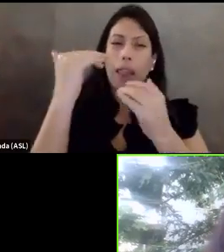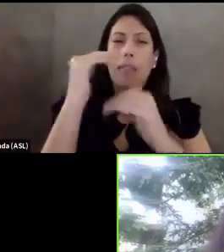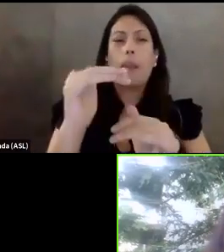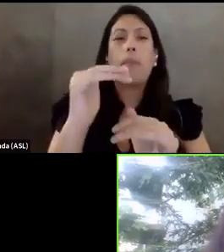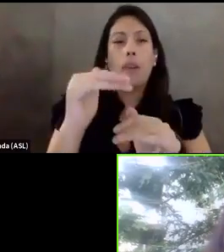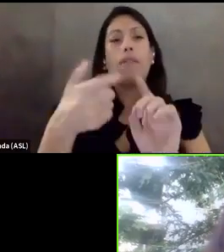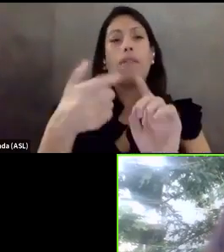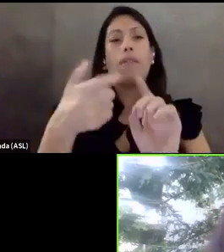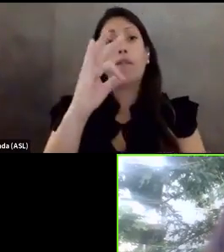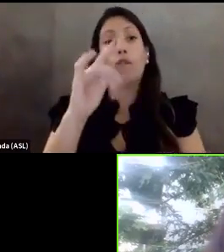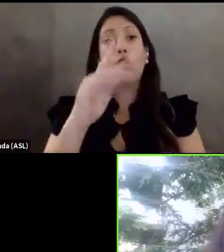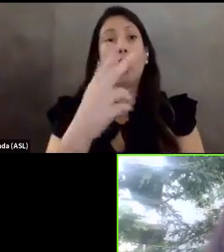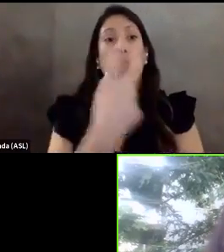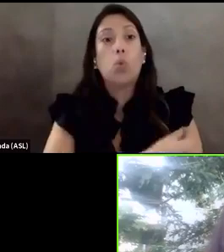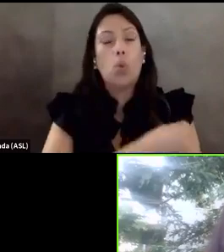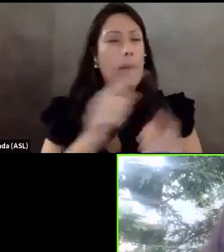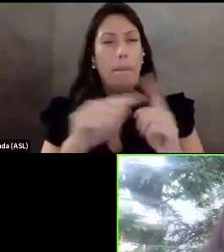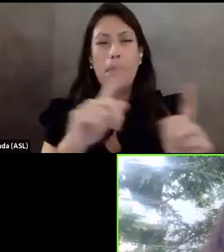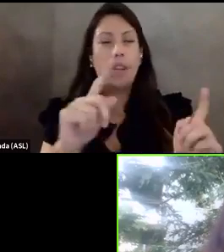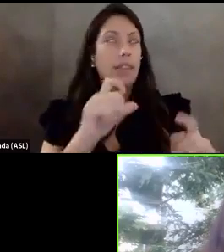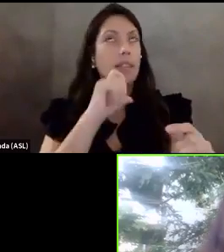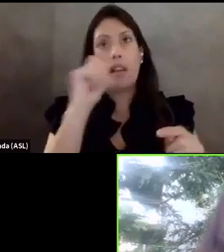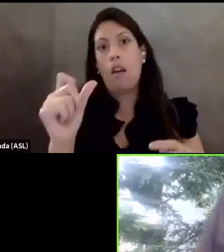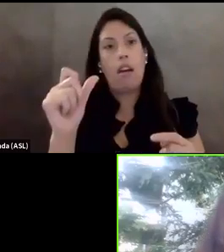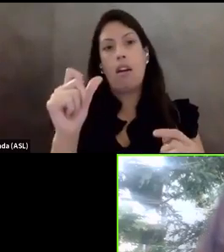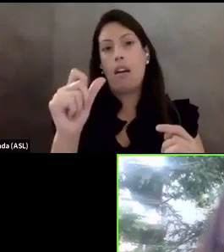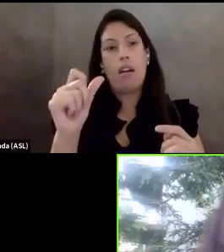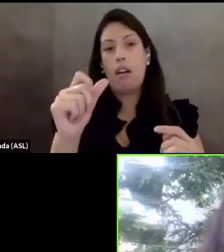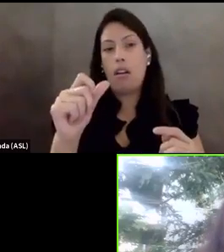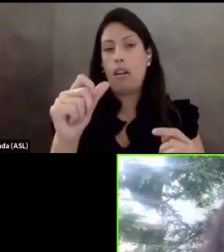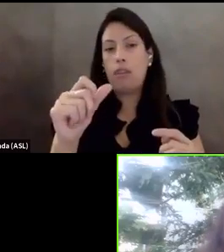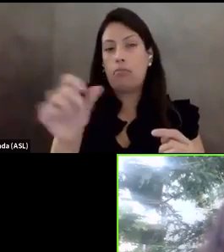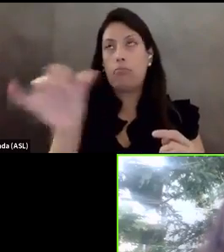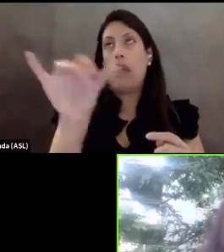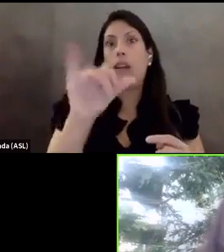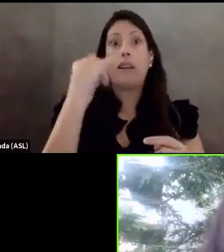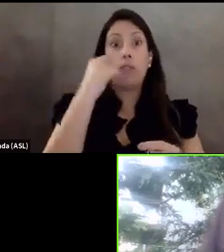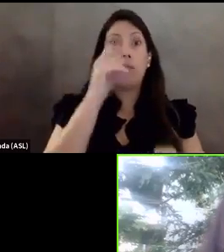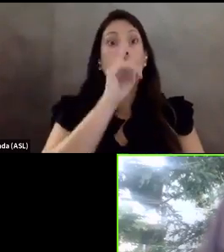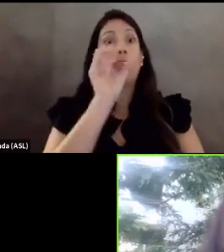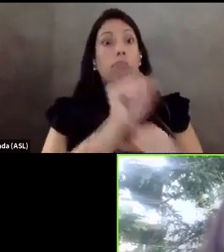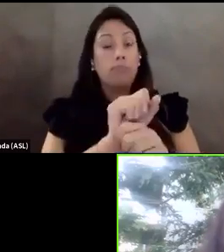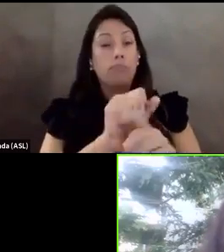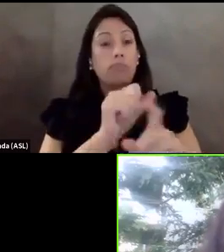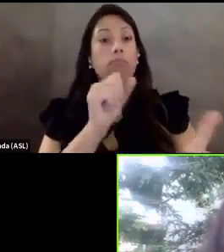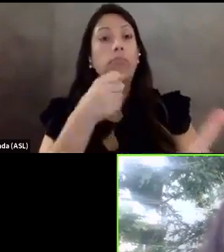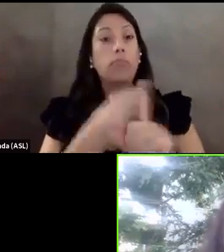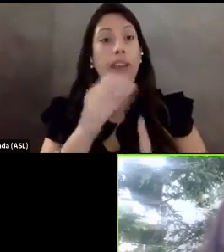but nothing like what you could get if you actually got influenza. It's a very safe vaccine.